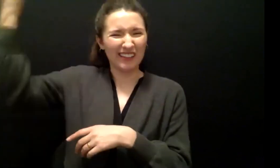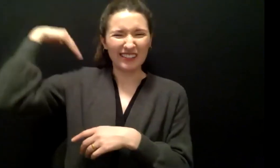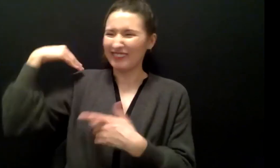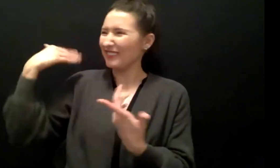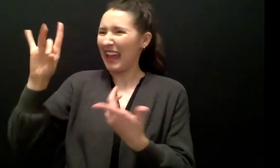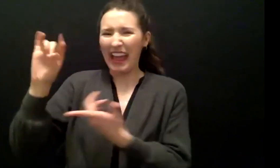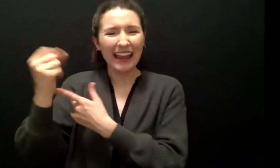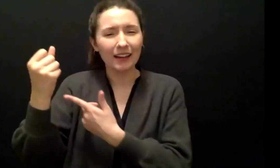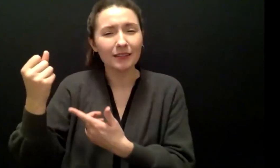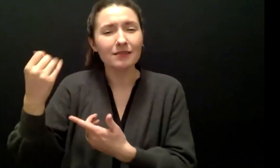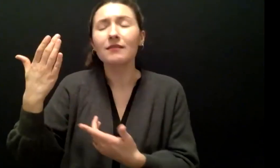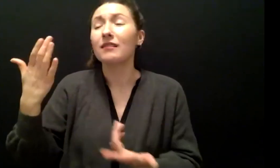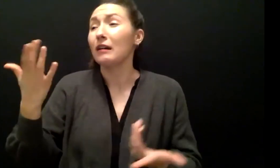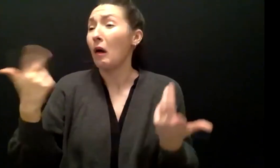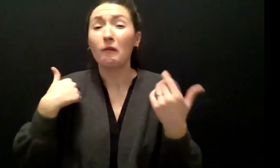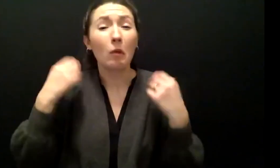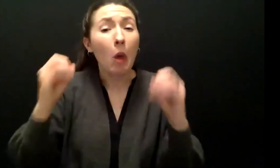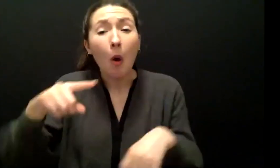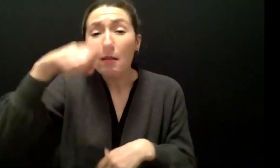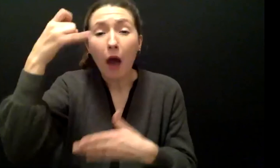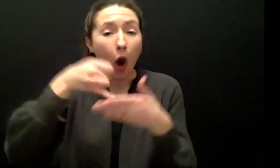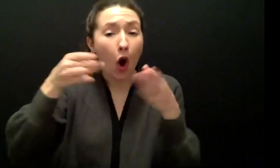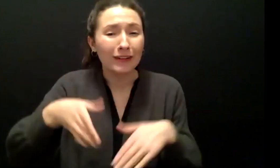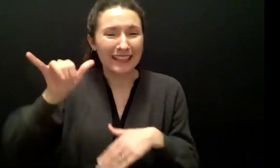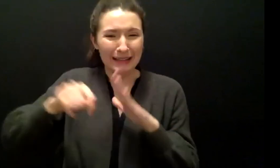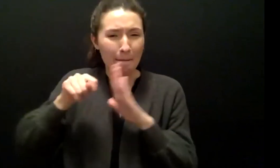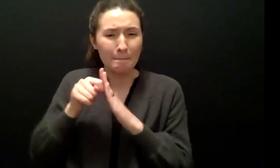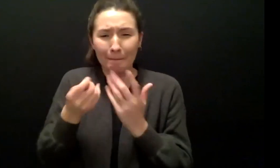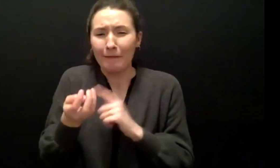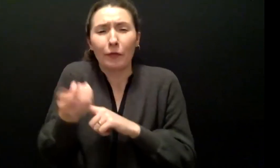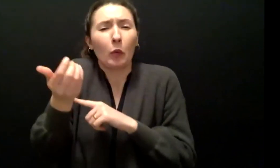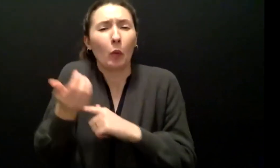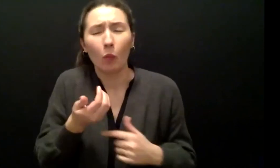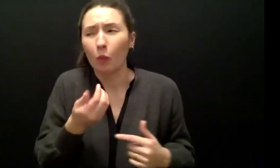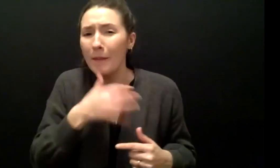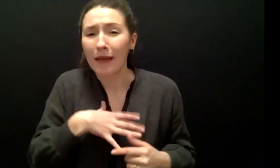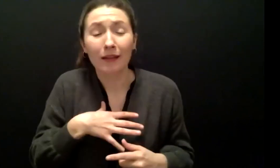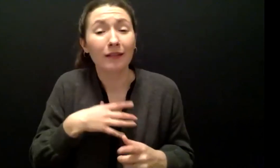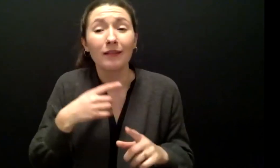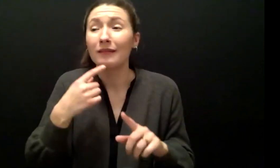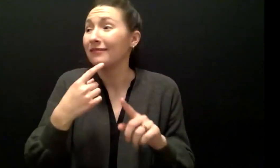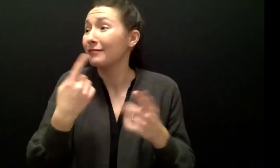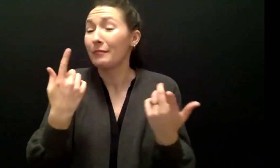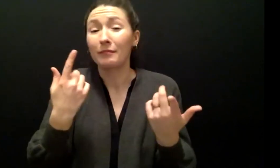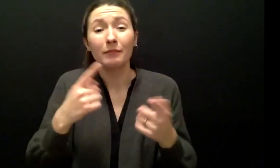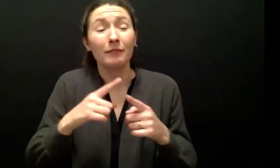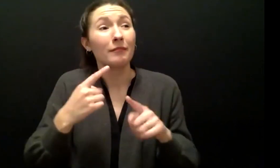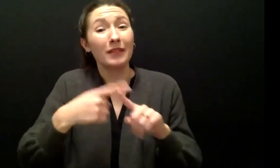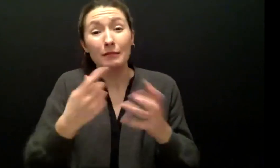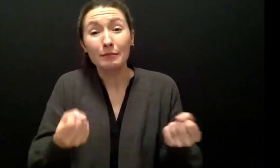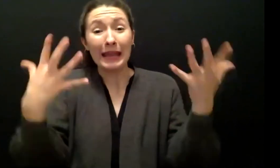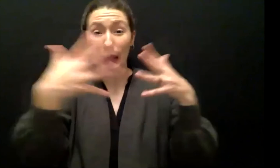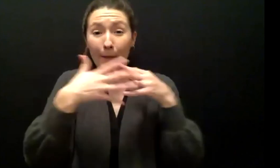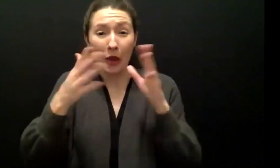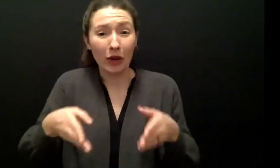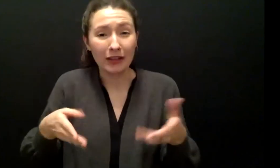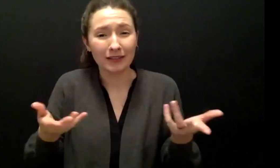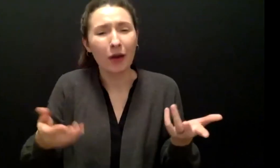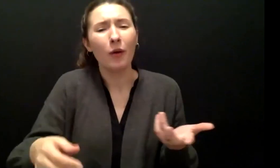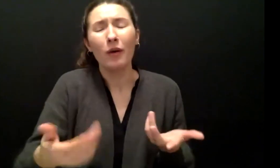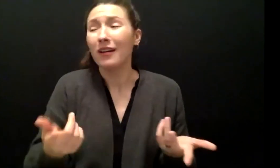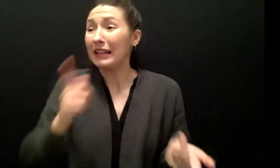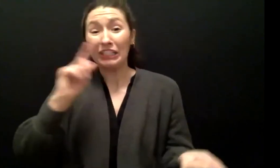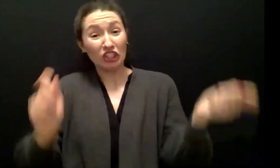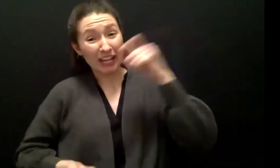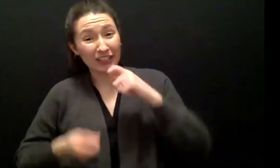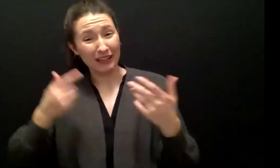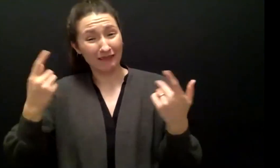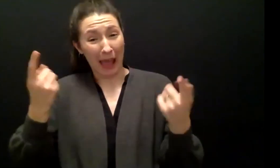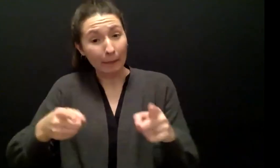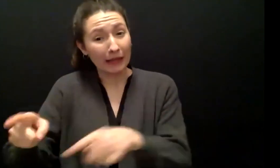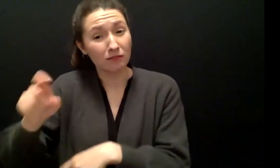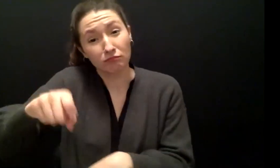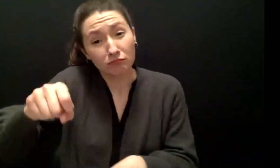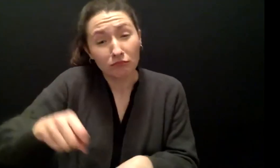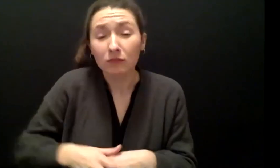that she knows how as a painter. So I get both sides of the story but I do believe that